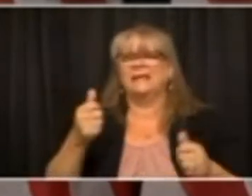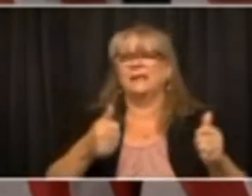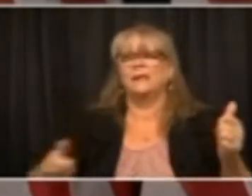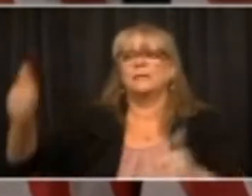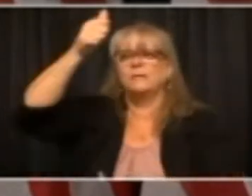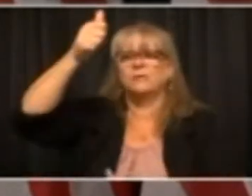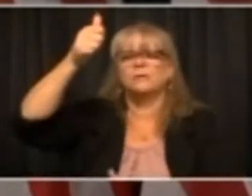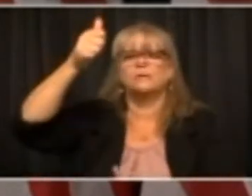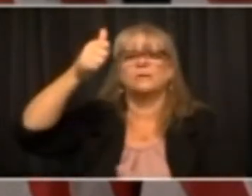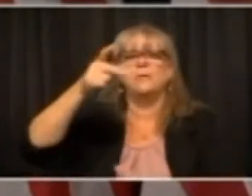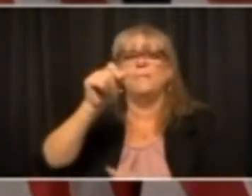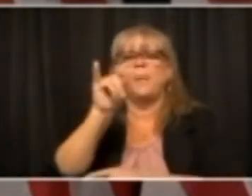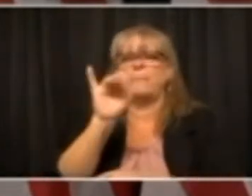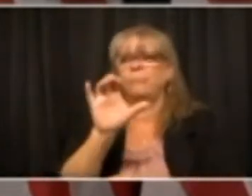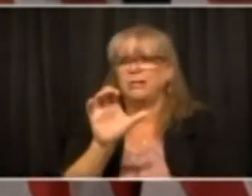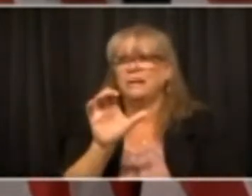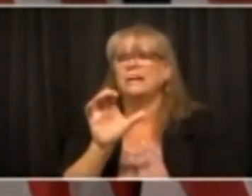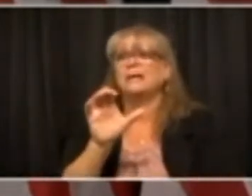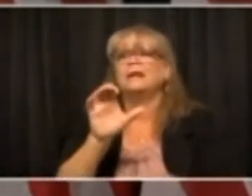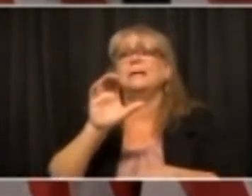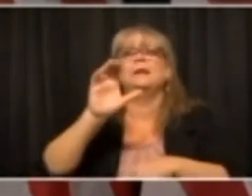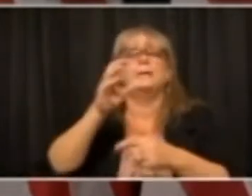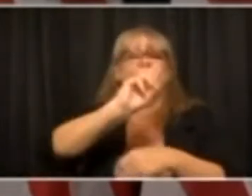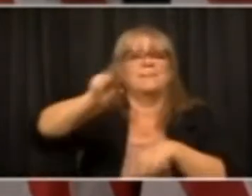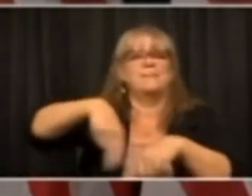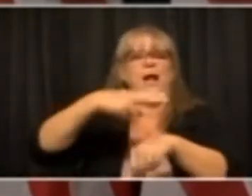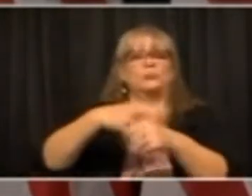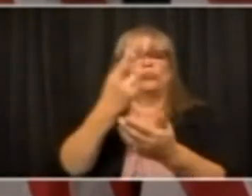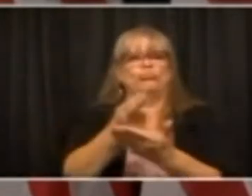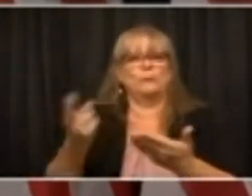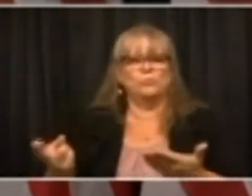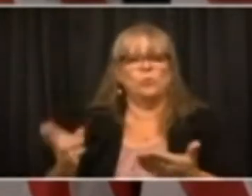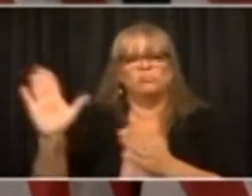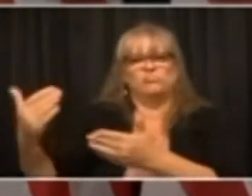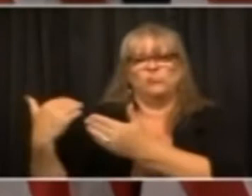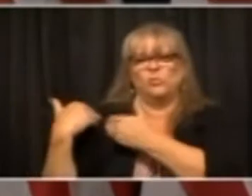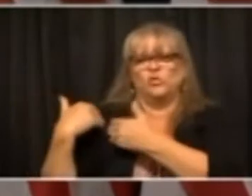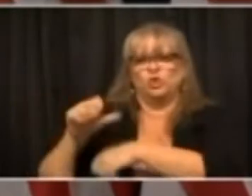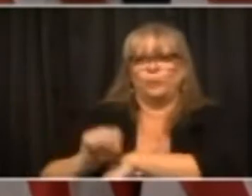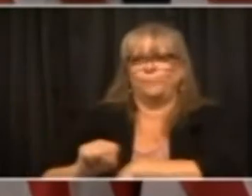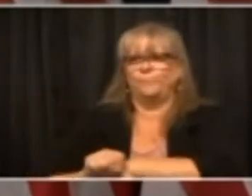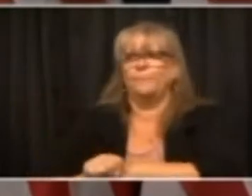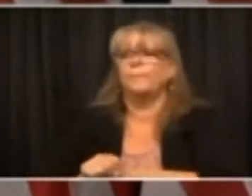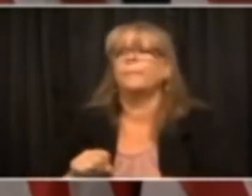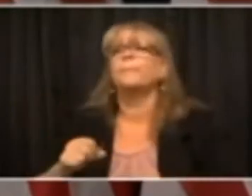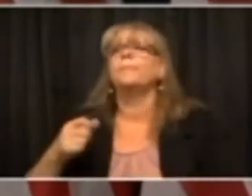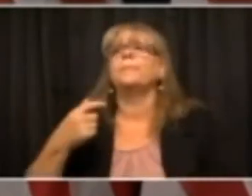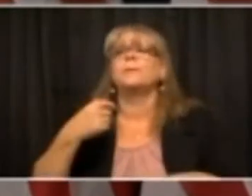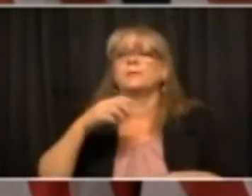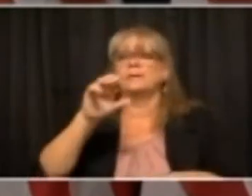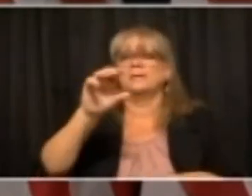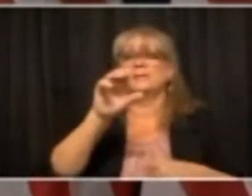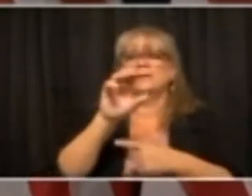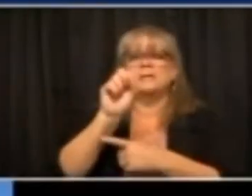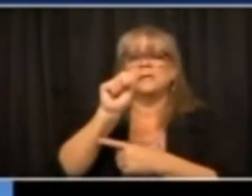being a wildland firefighter because the community i live in summit county was really heavily impacted by the bark beetle epidemic